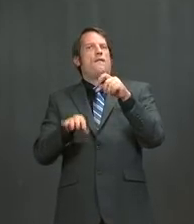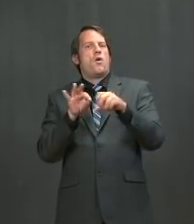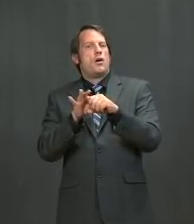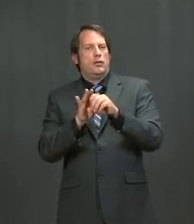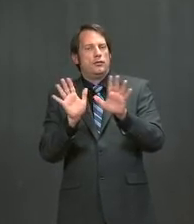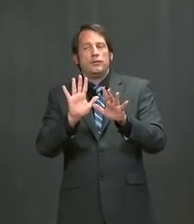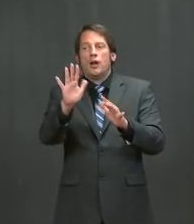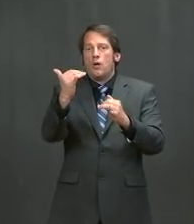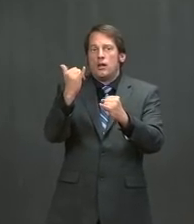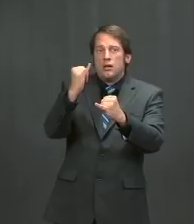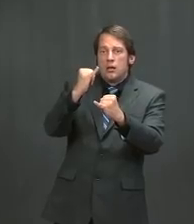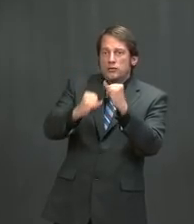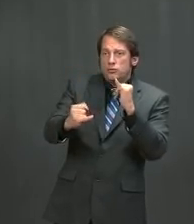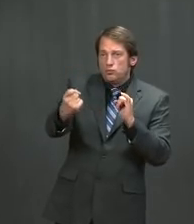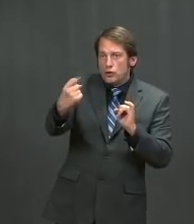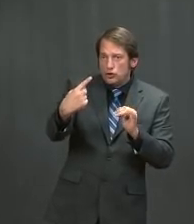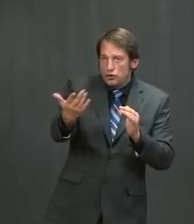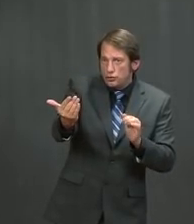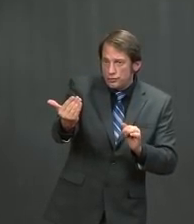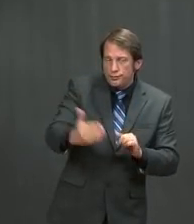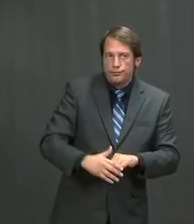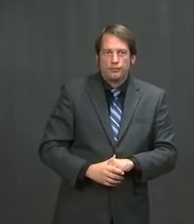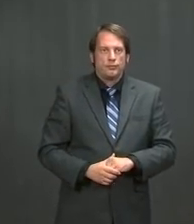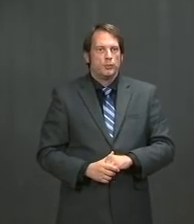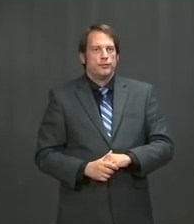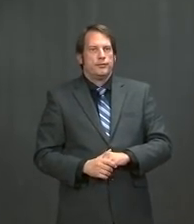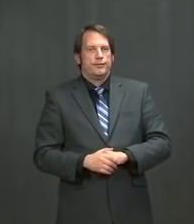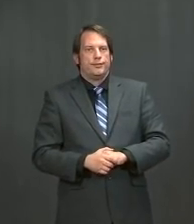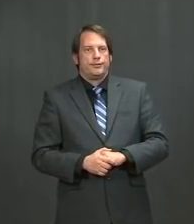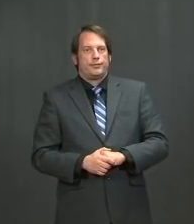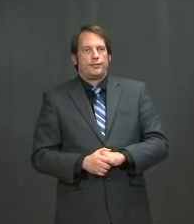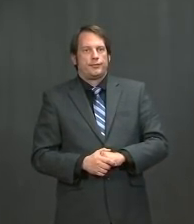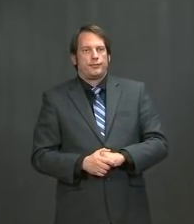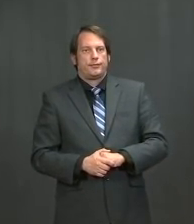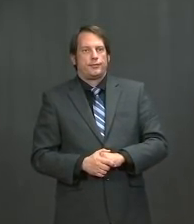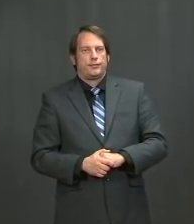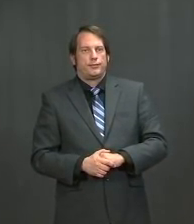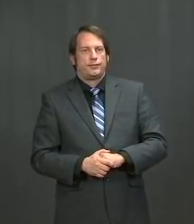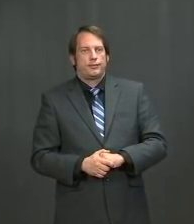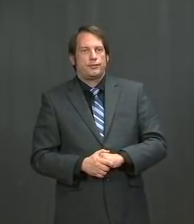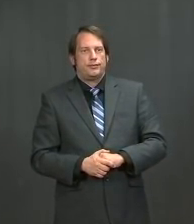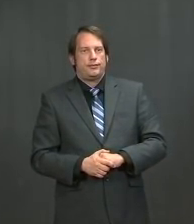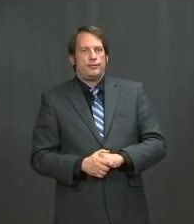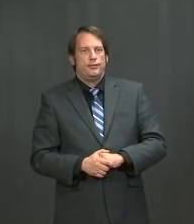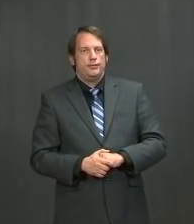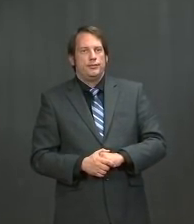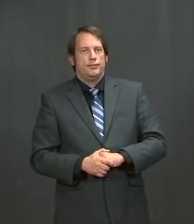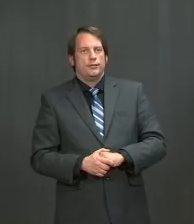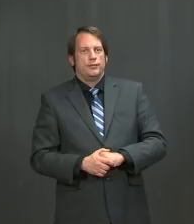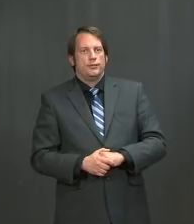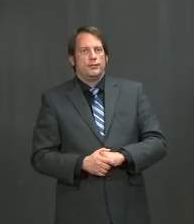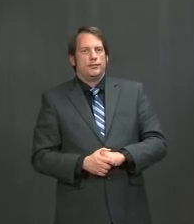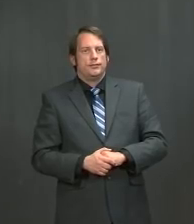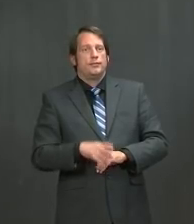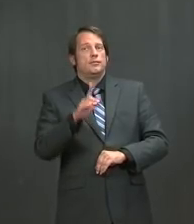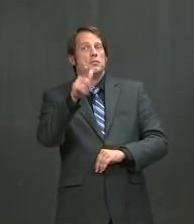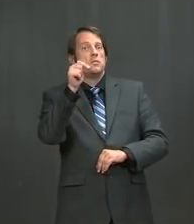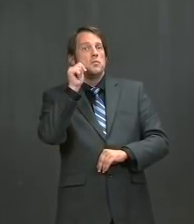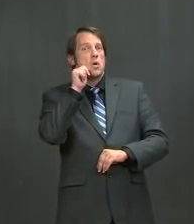With the indirect talks beginning tomorrow -- I mean, here it is the first week of April. This is a foreign policy